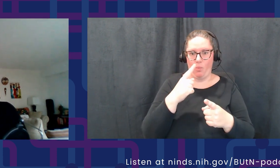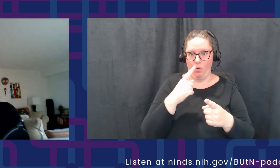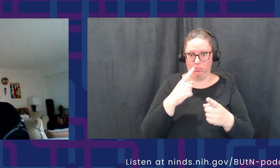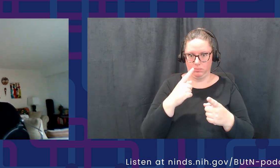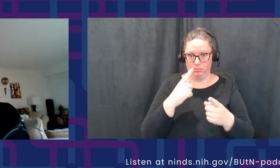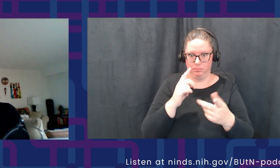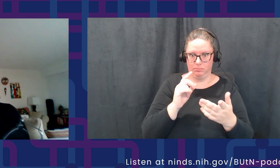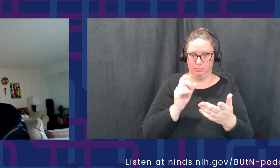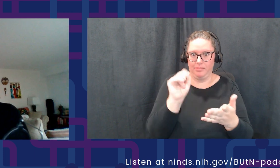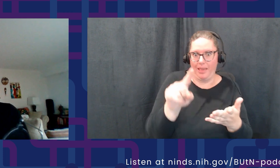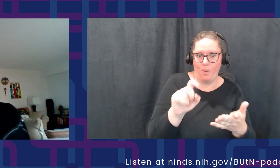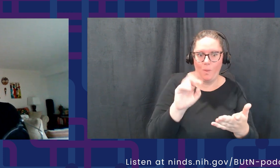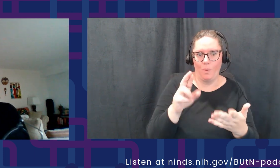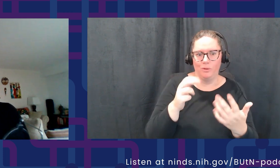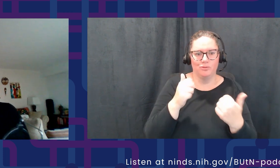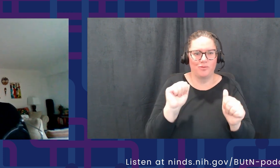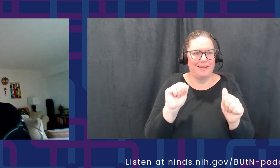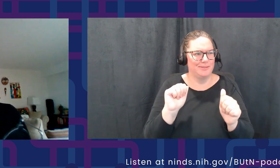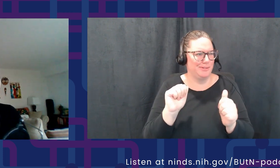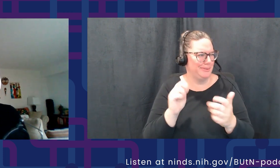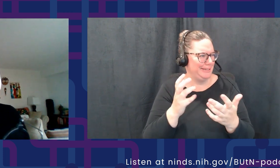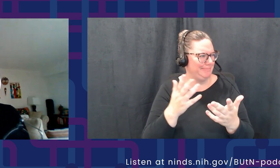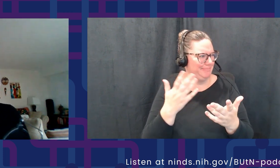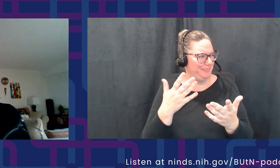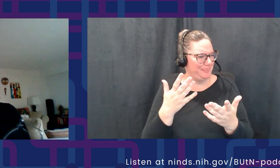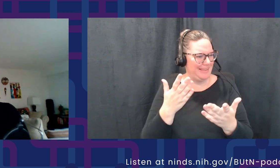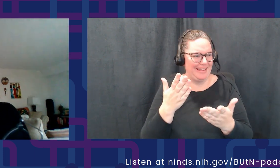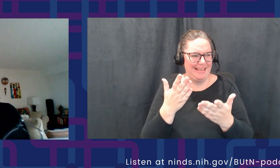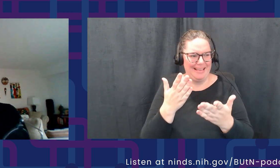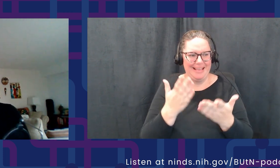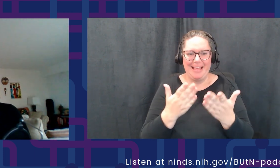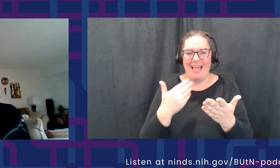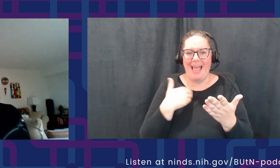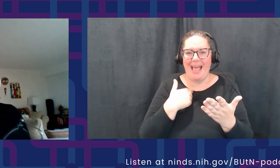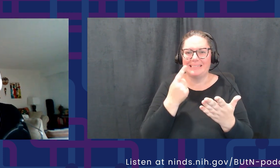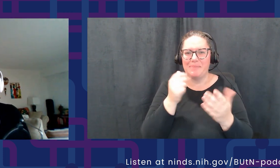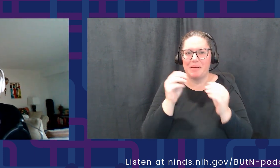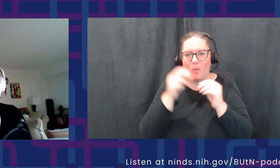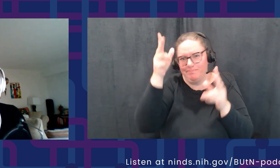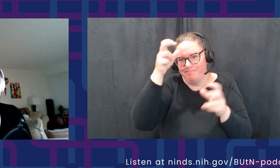you a curve ball or tries to, maybe has a bit more malicious intent